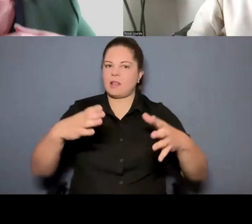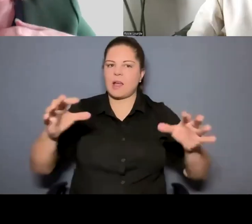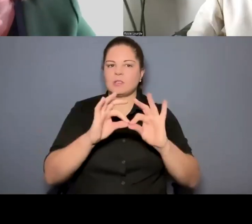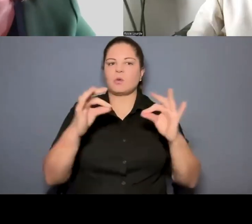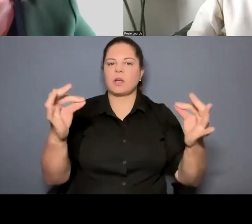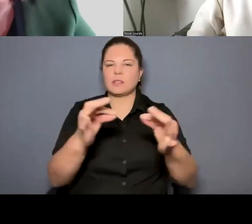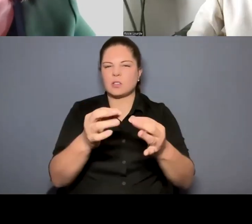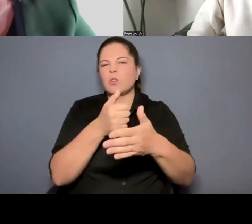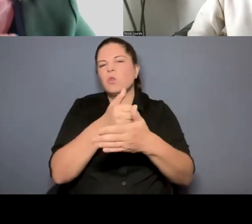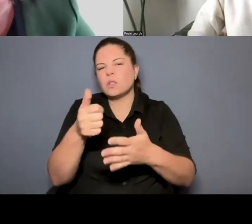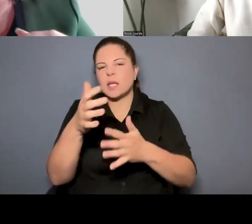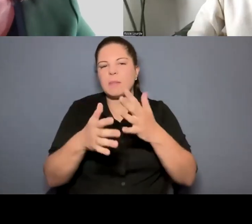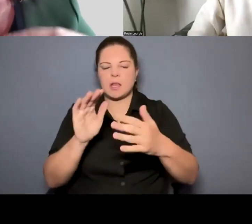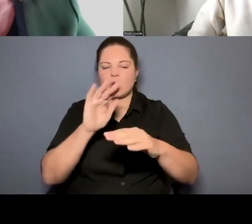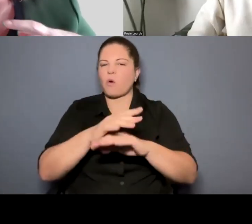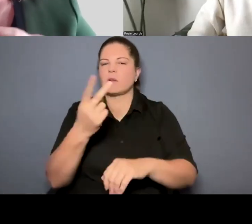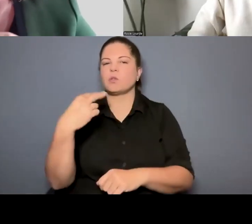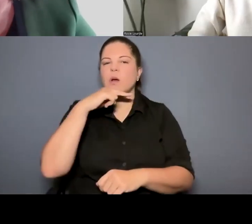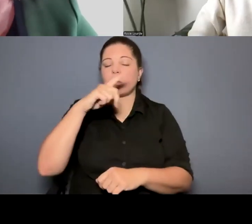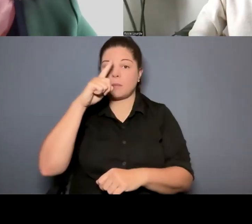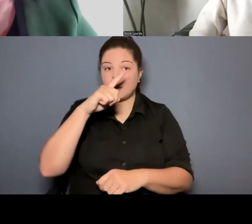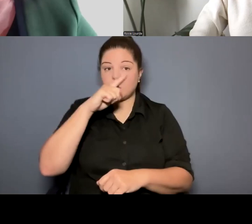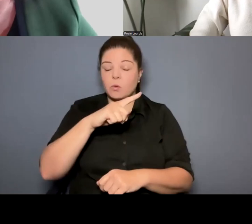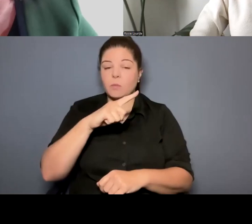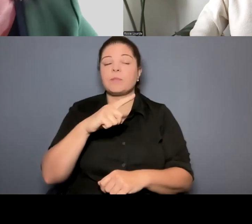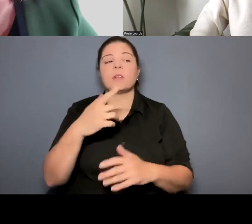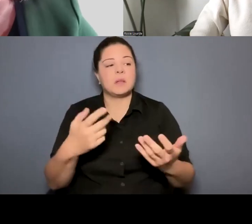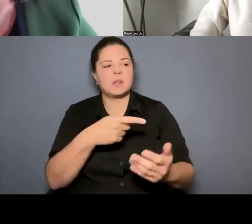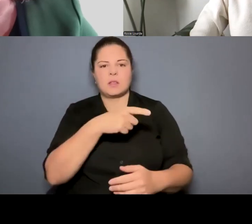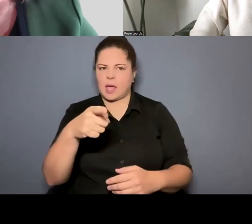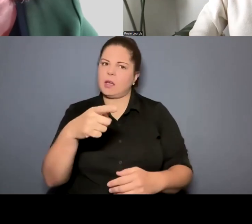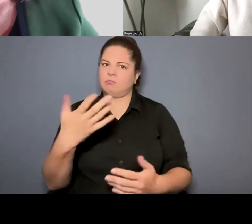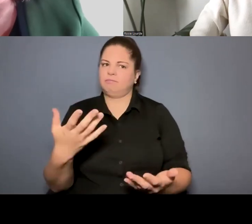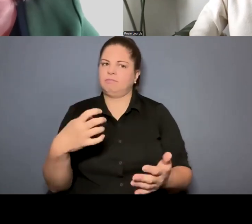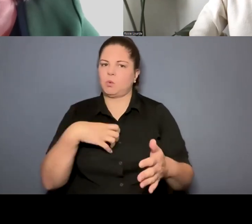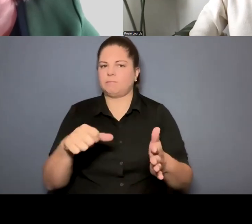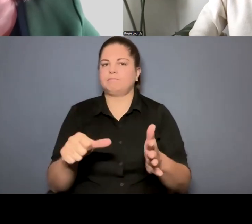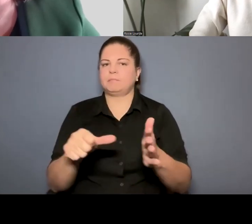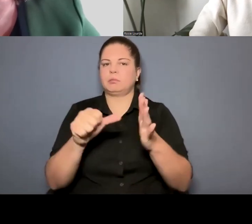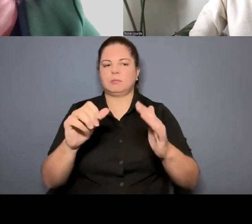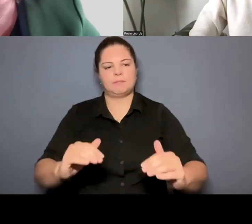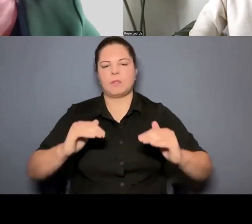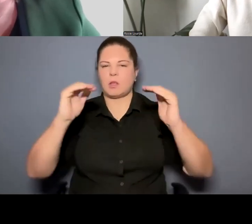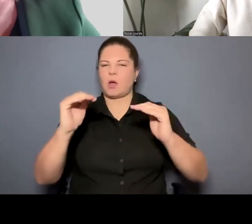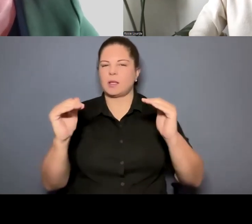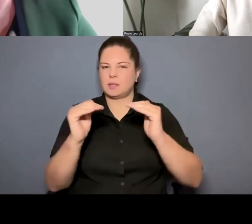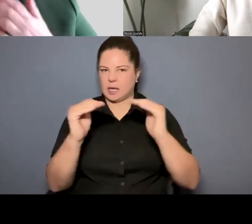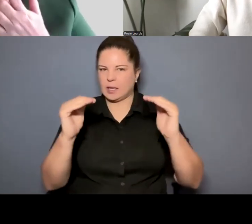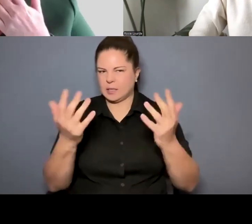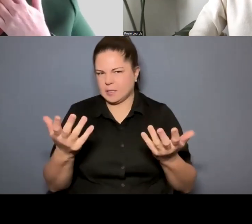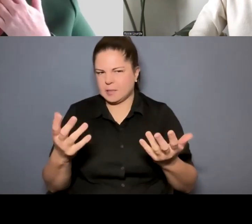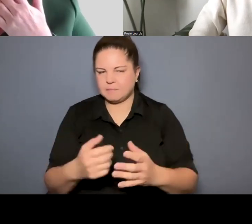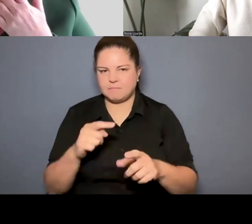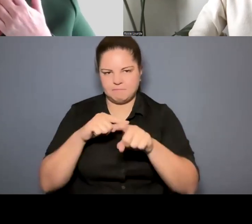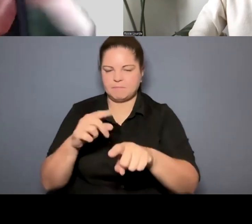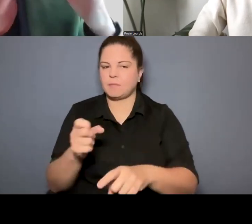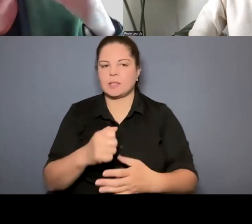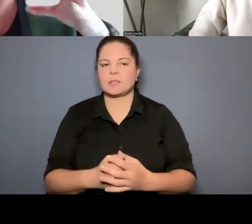200 or more people, will be held to a higher standard. And what I guess I would say is,